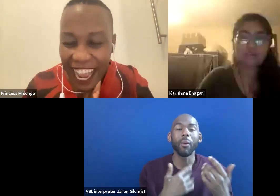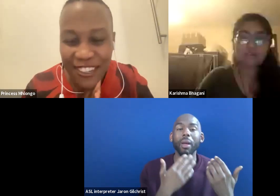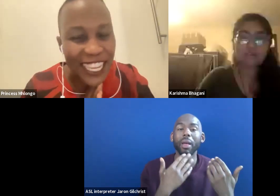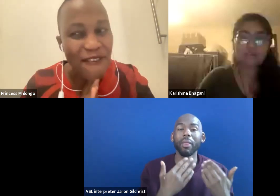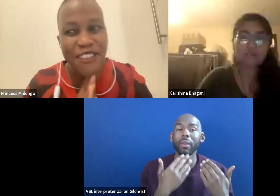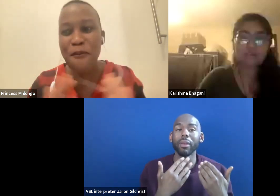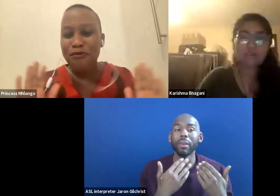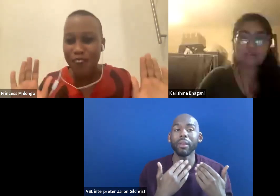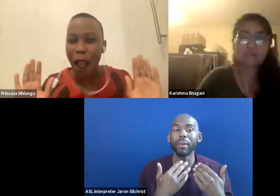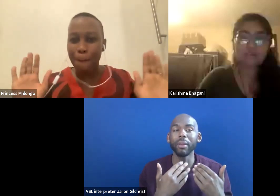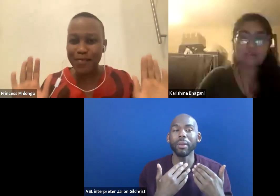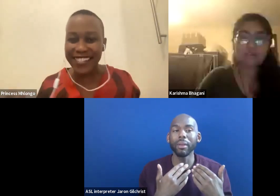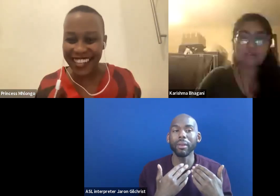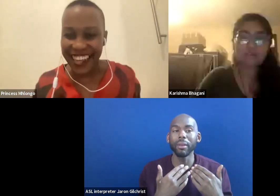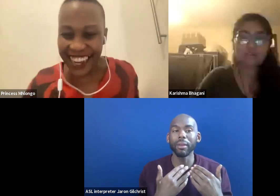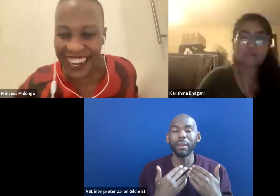I was receiving the thank you.